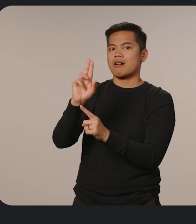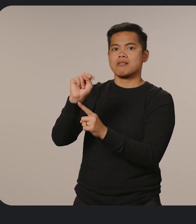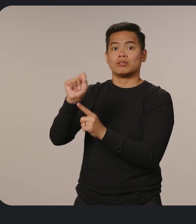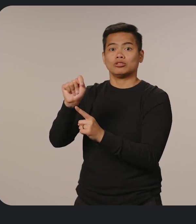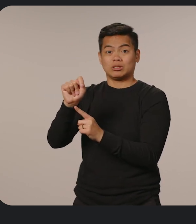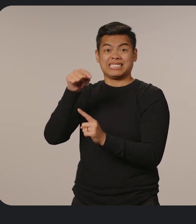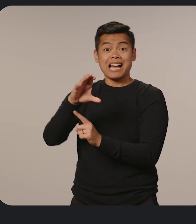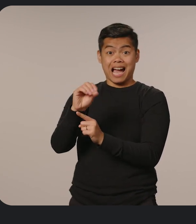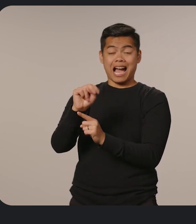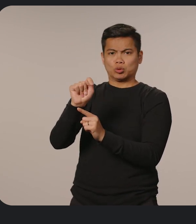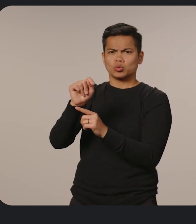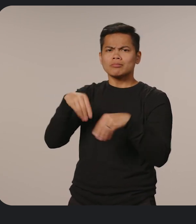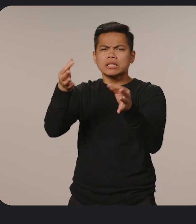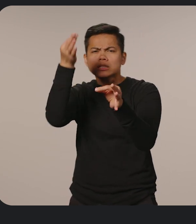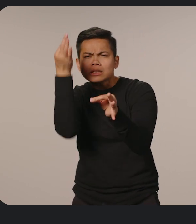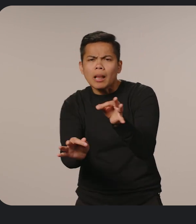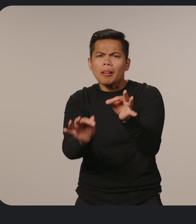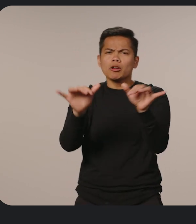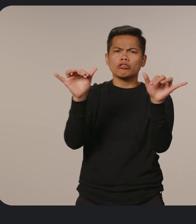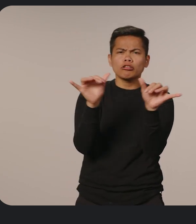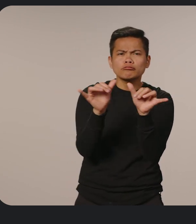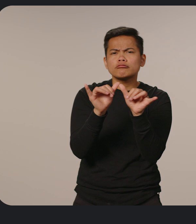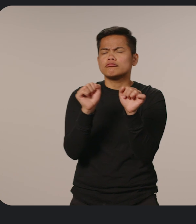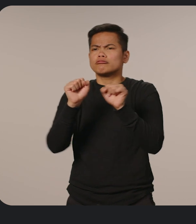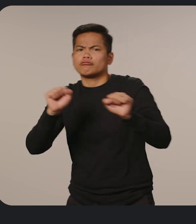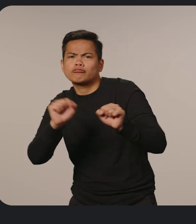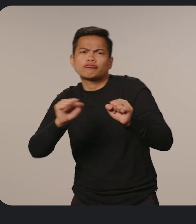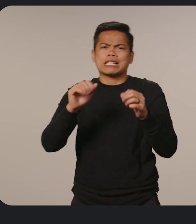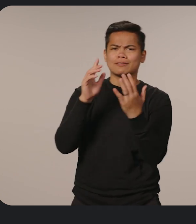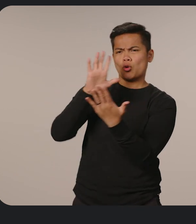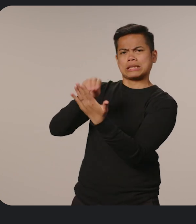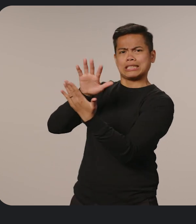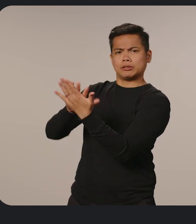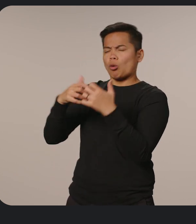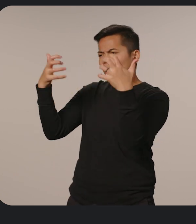a simple and scalable method of returning the number of matching documents of a query with just a few